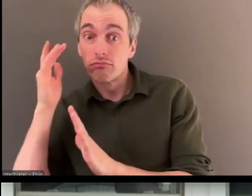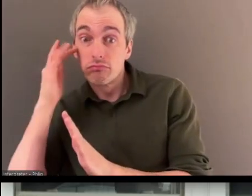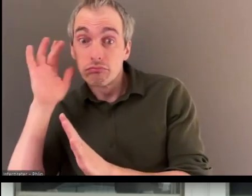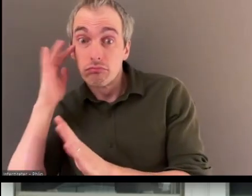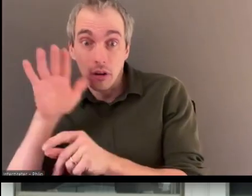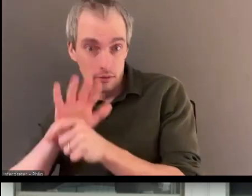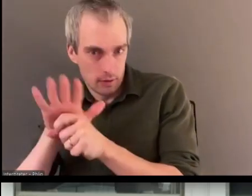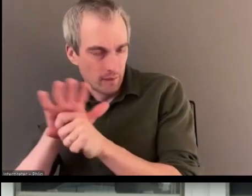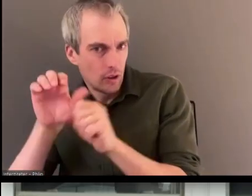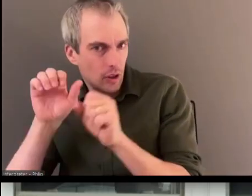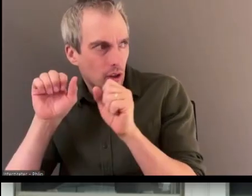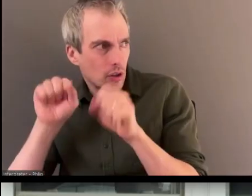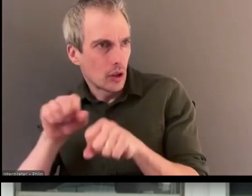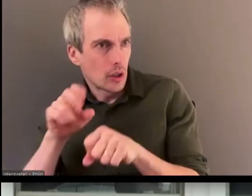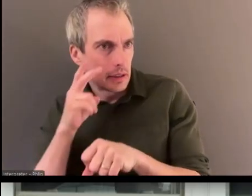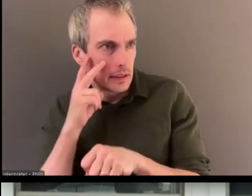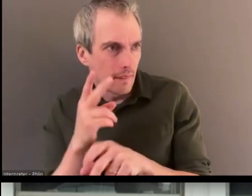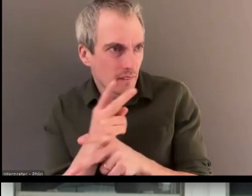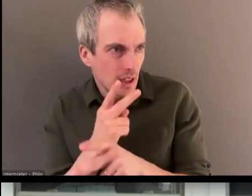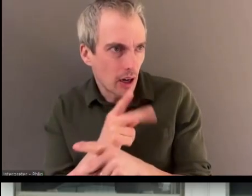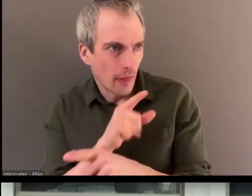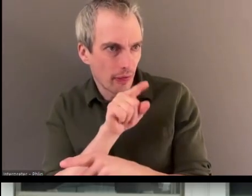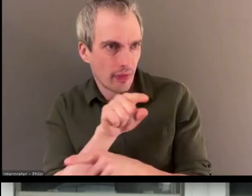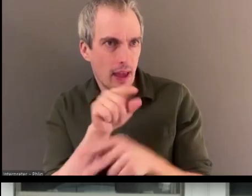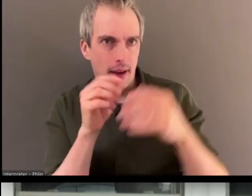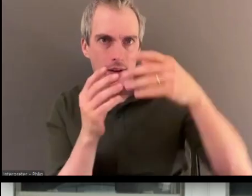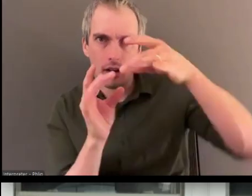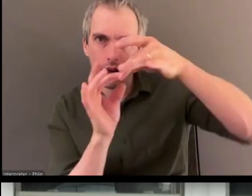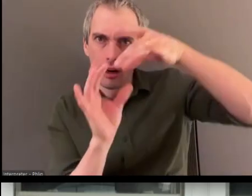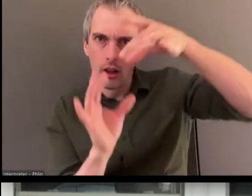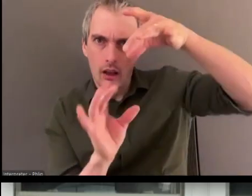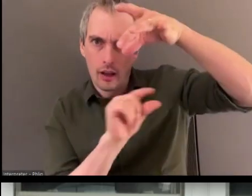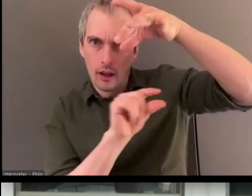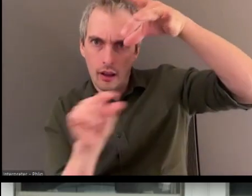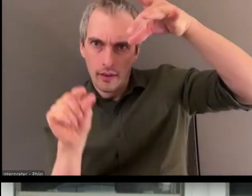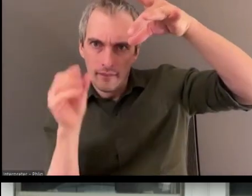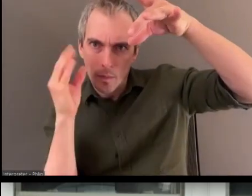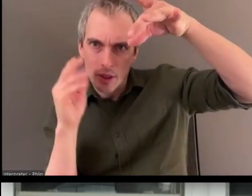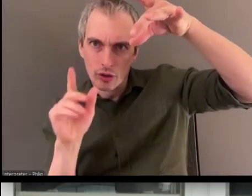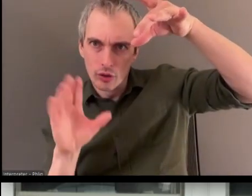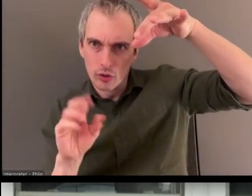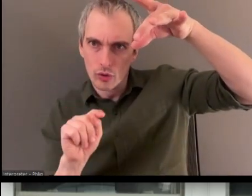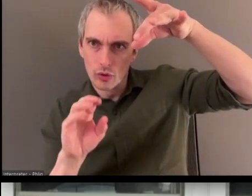is and be able to formulate it into the actual markup.